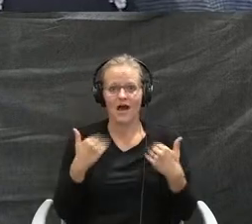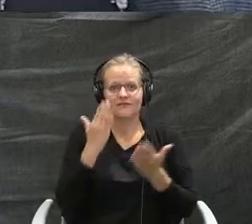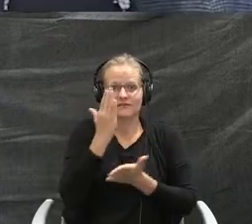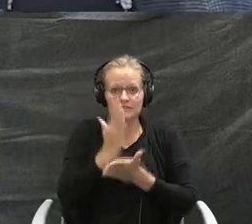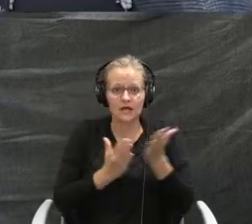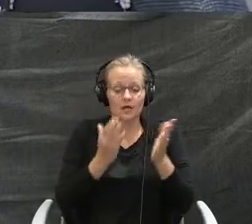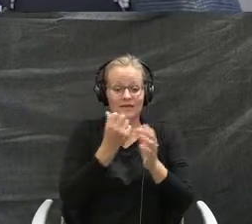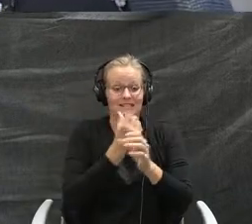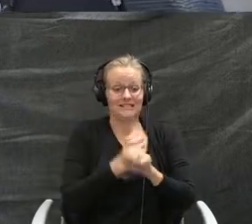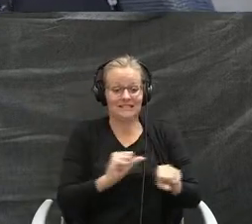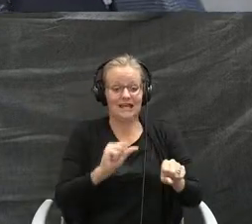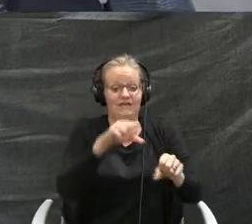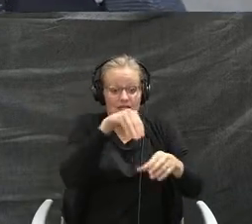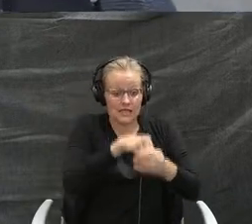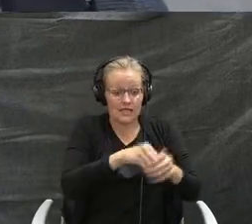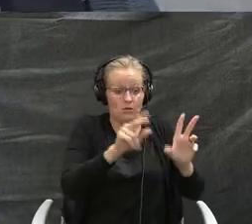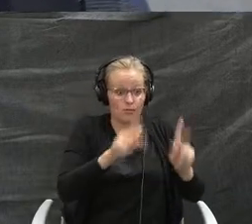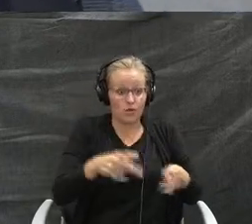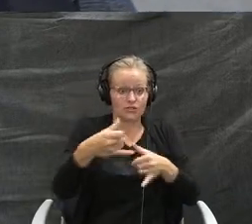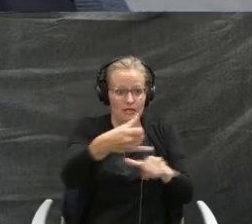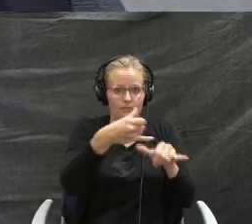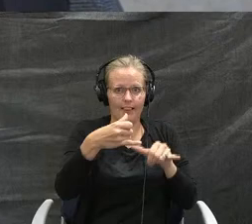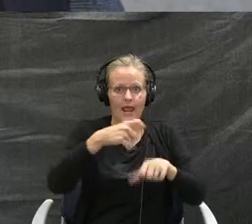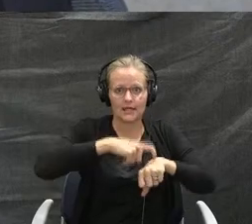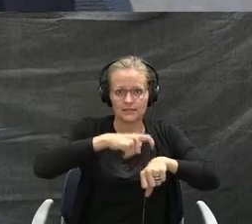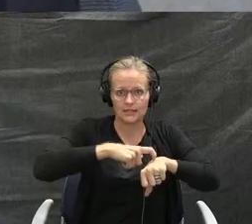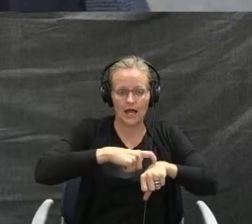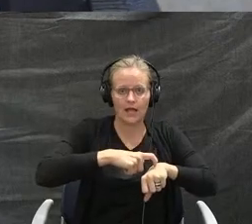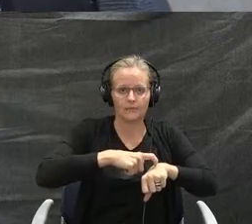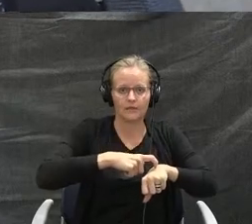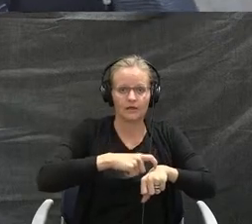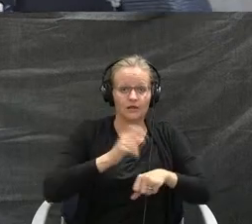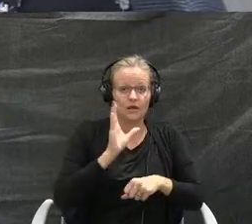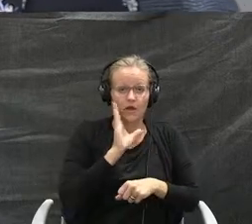As a class, as it will be their last year. Thank you so much.